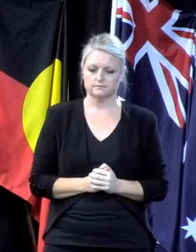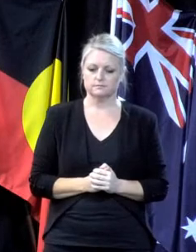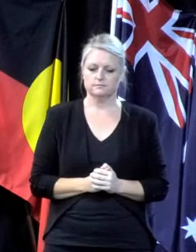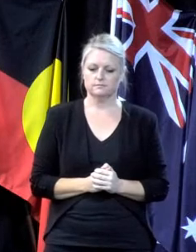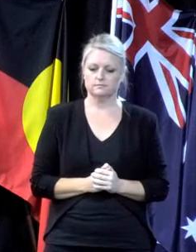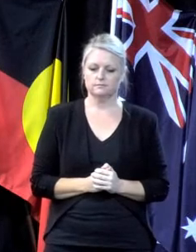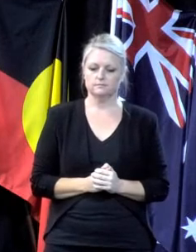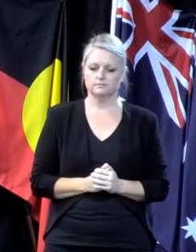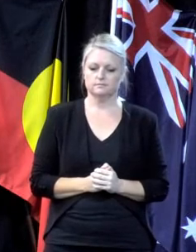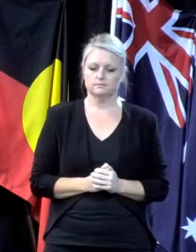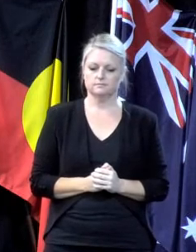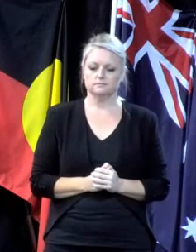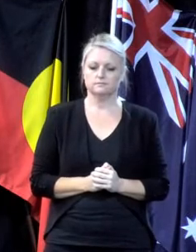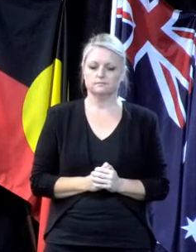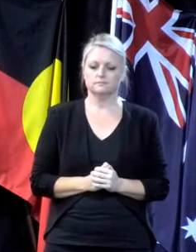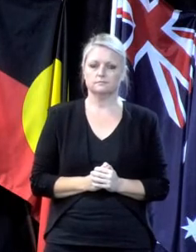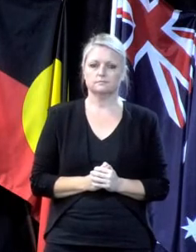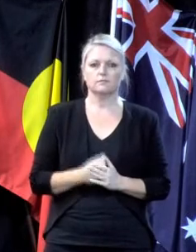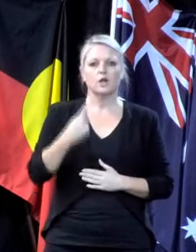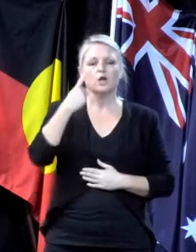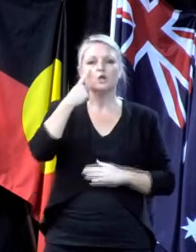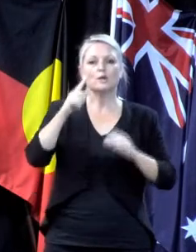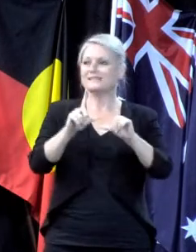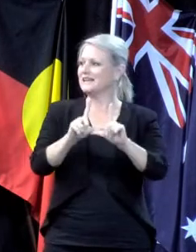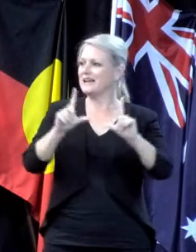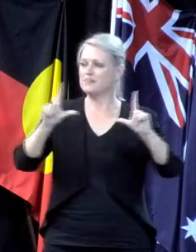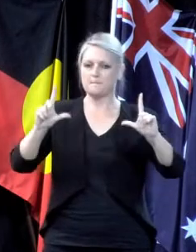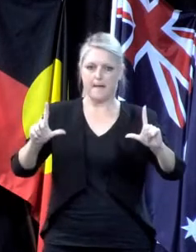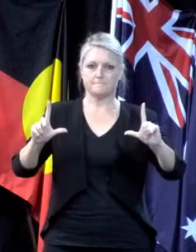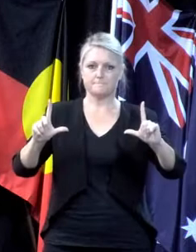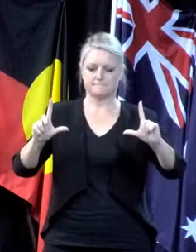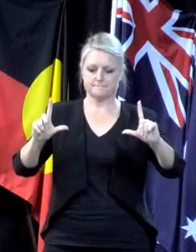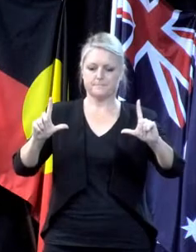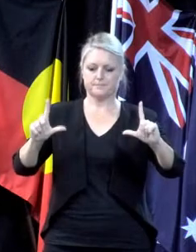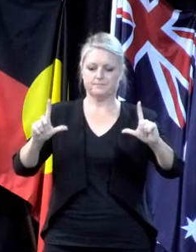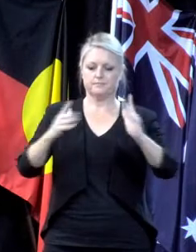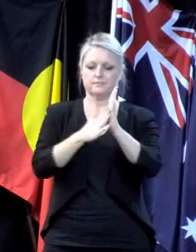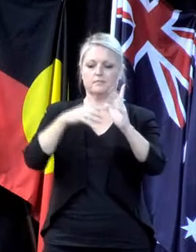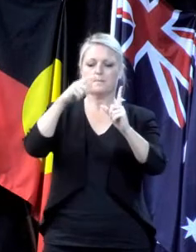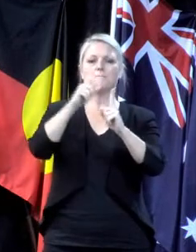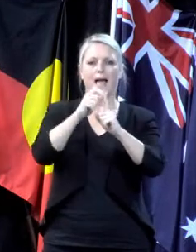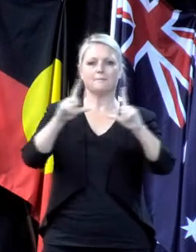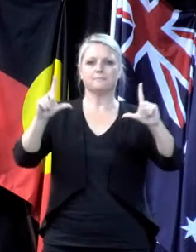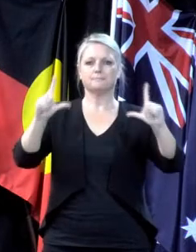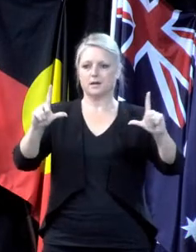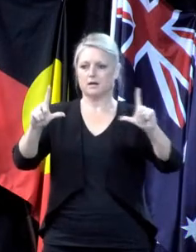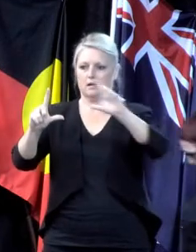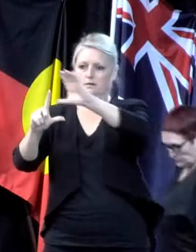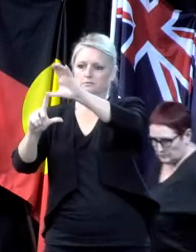So, the middle area, the North Queensland region, which is -